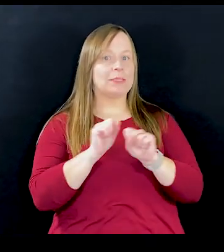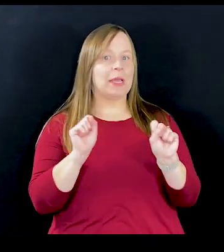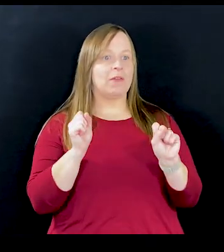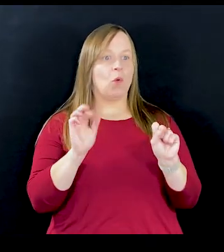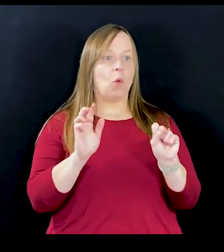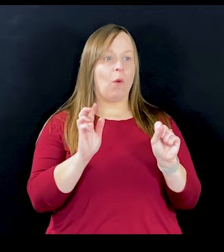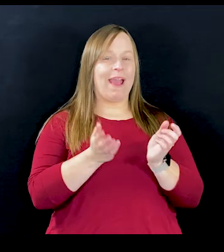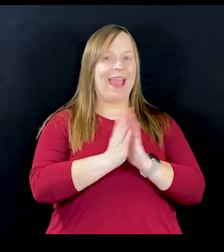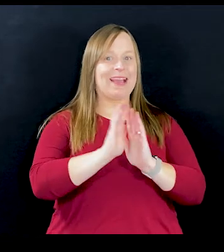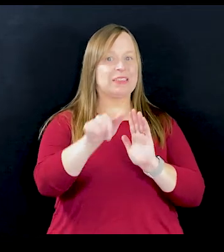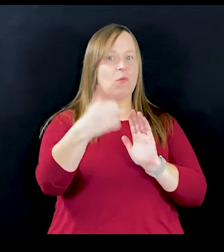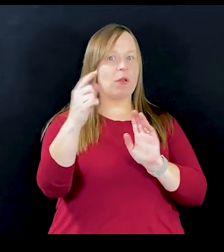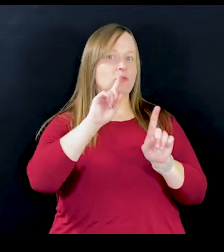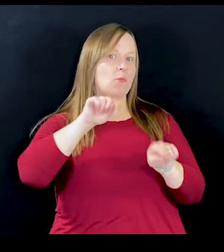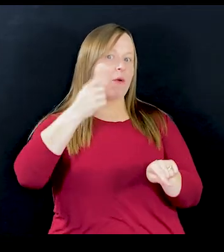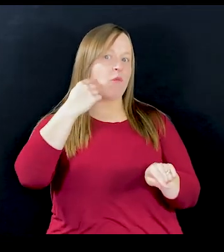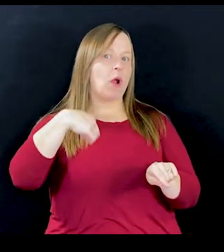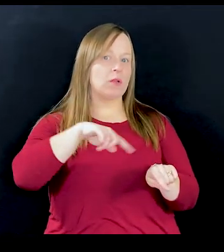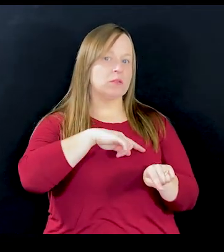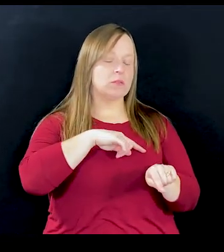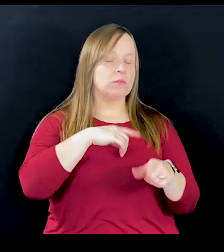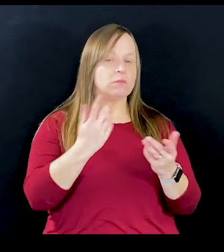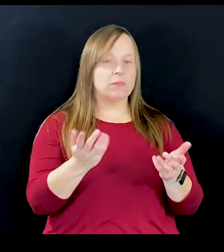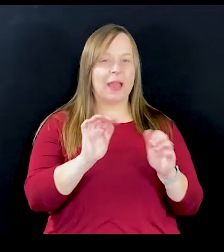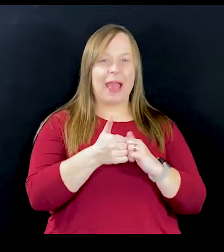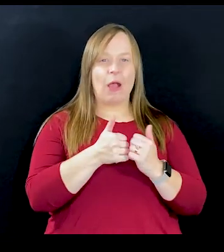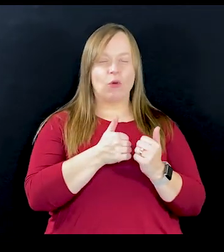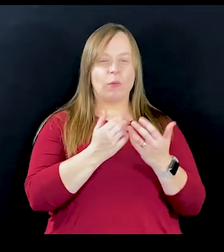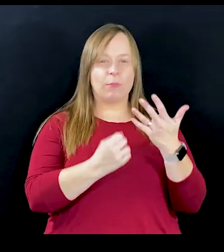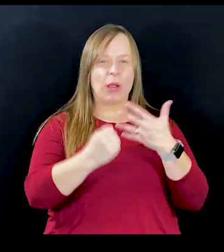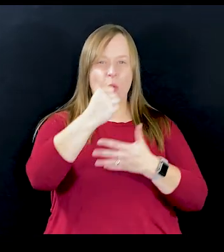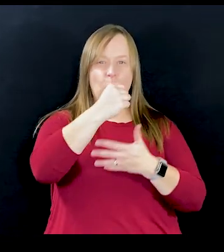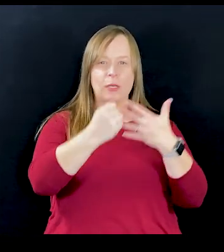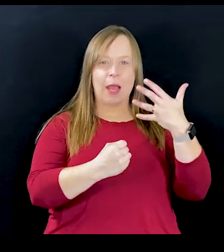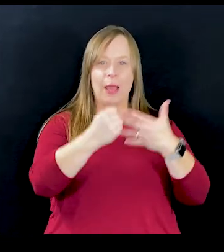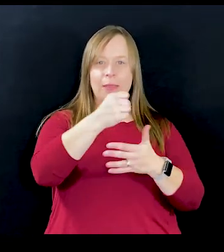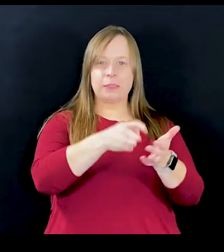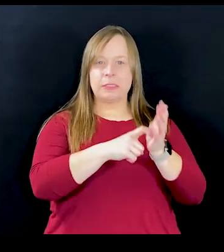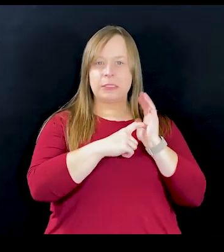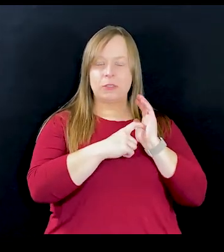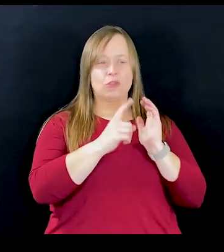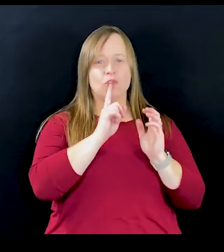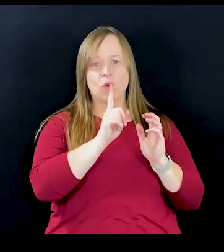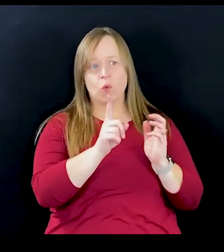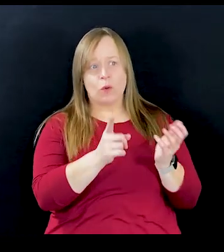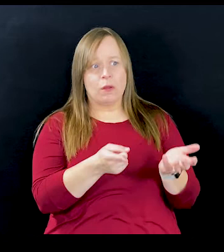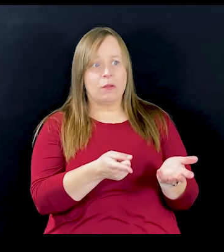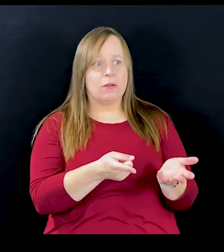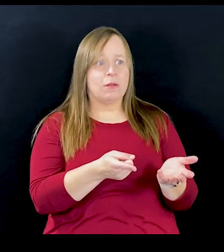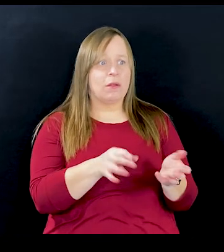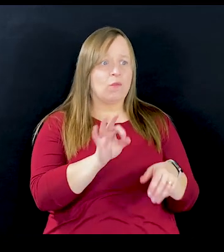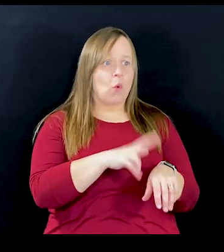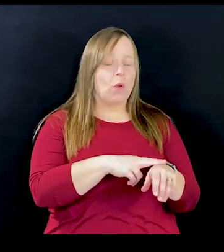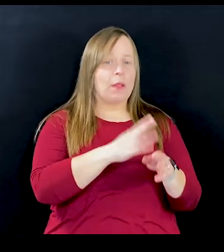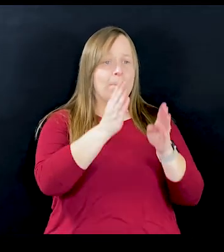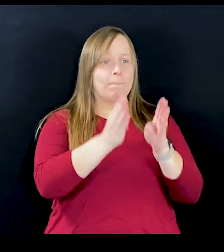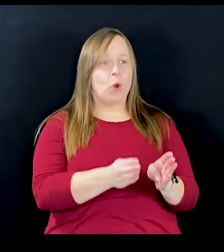or ask someone else to do it for us? How do we prioritize the needs? I mean, surely if there is a person that